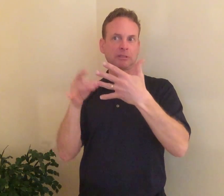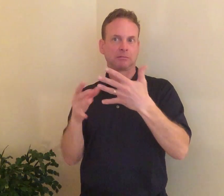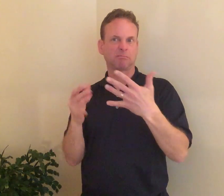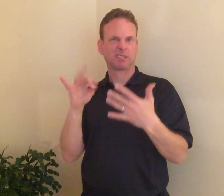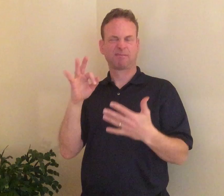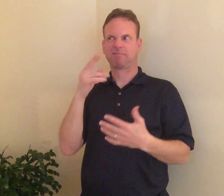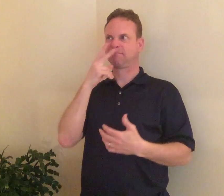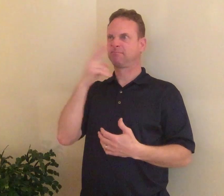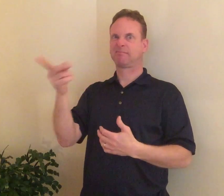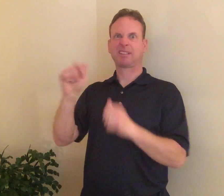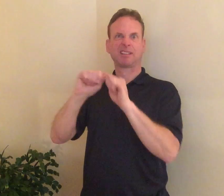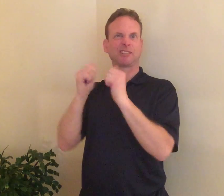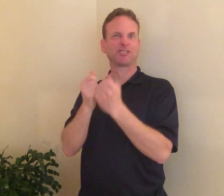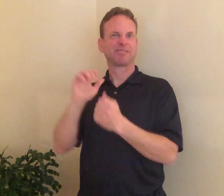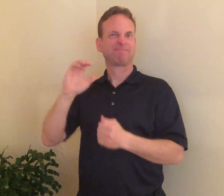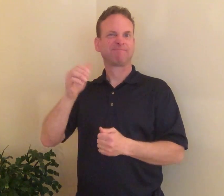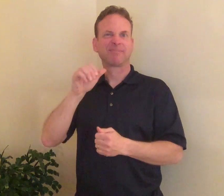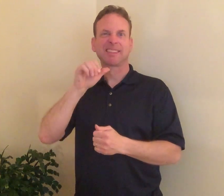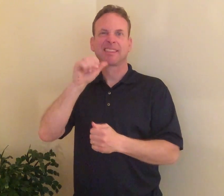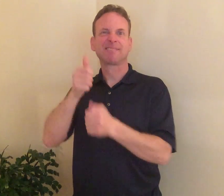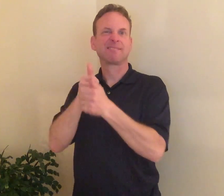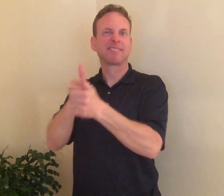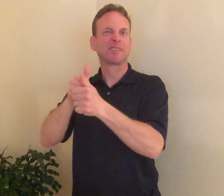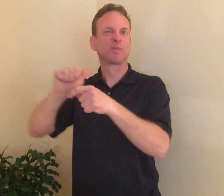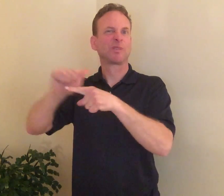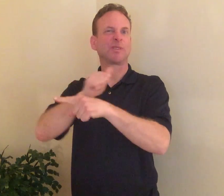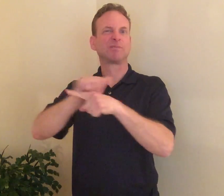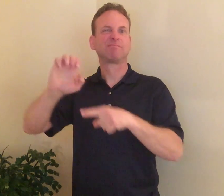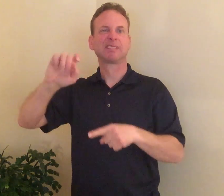become educated and aware of their rights and see the options if they see an agency